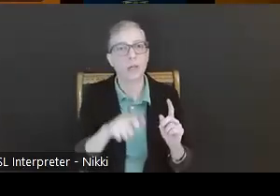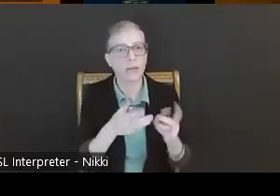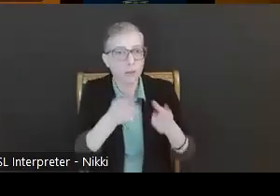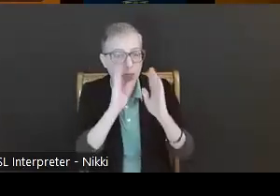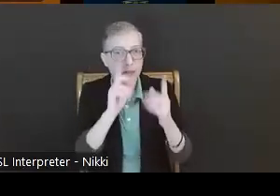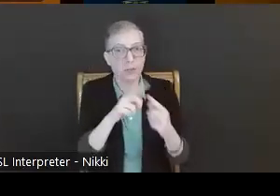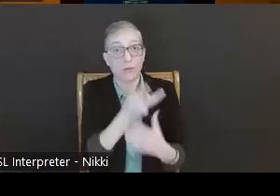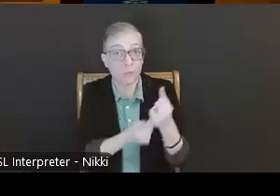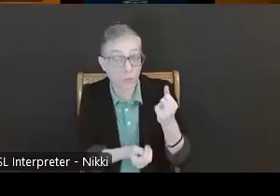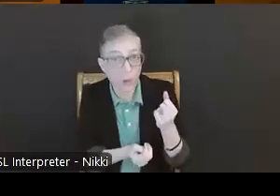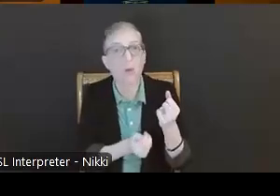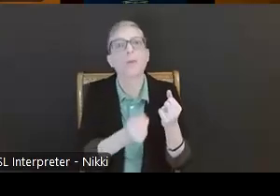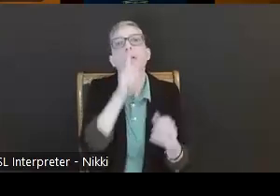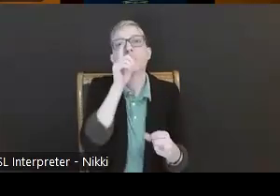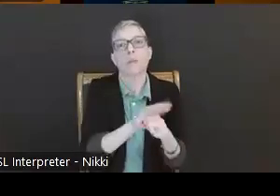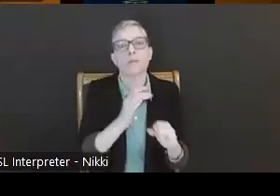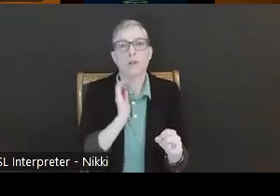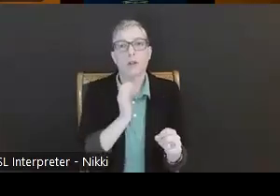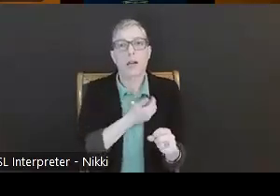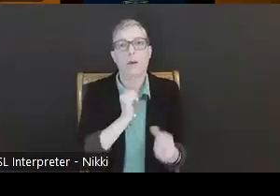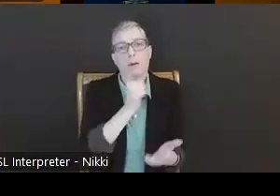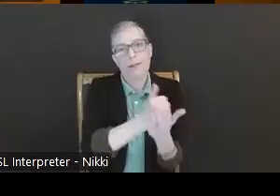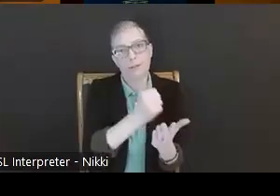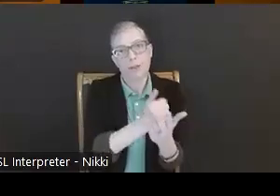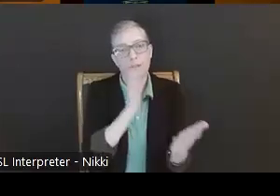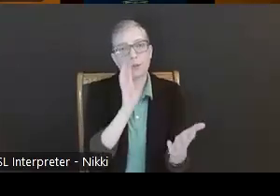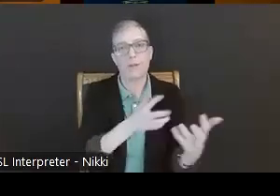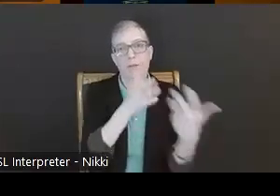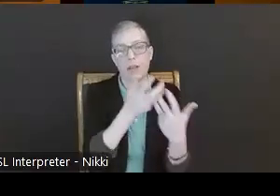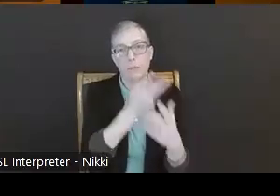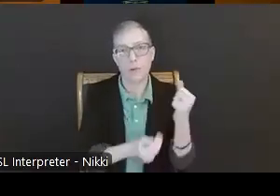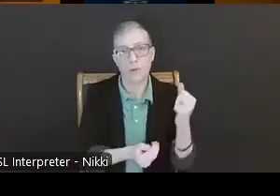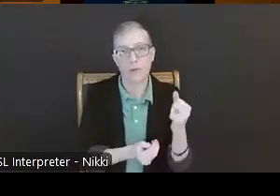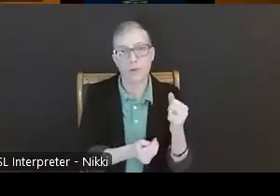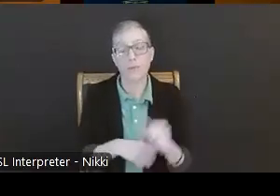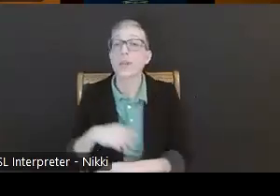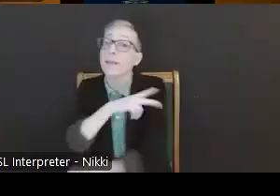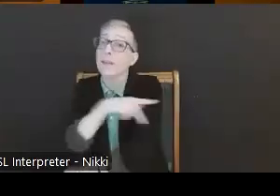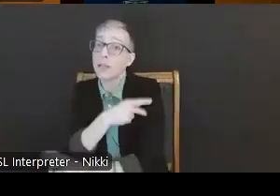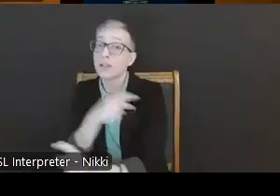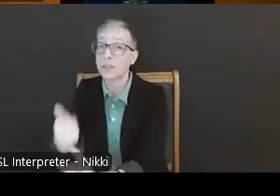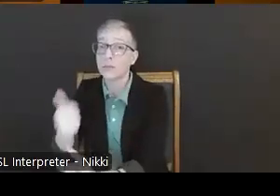example patients may experience a bit more fear of death because they're the ones experiencing cancer